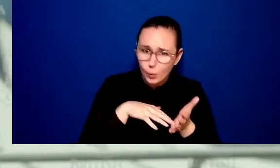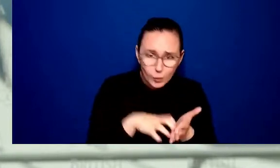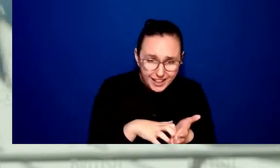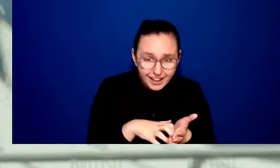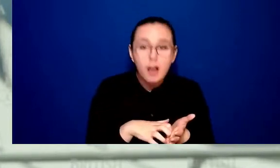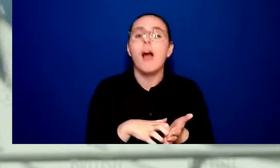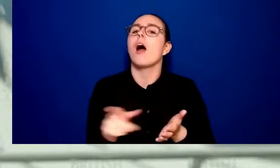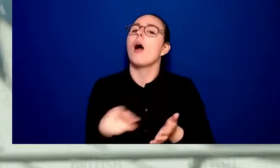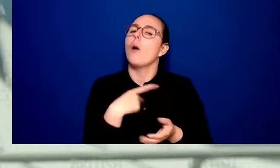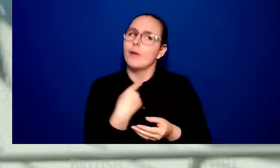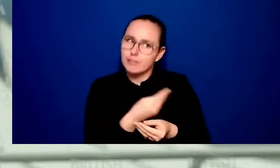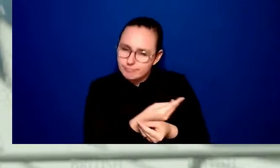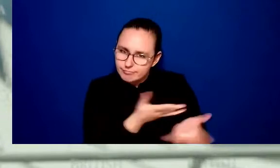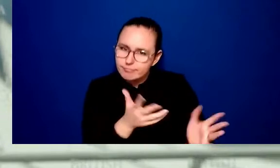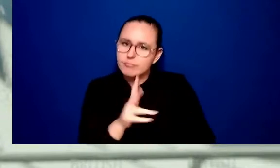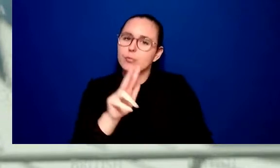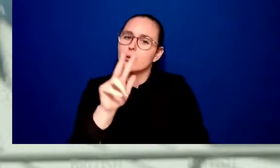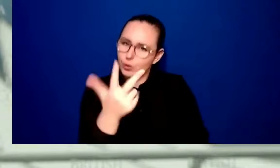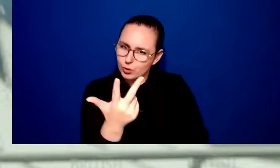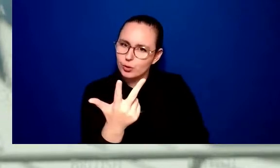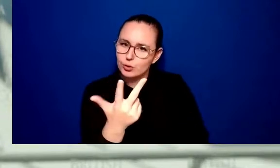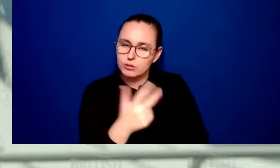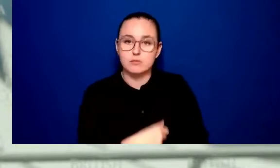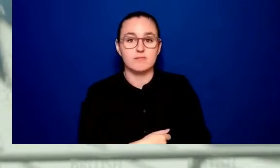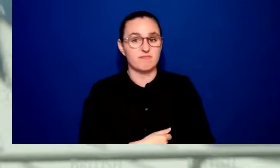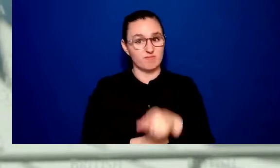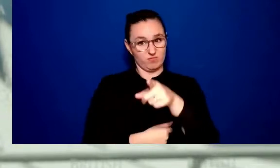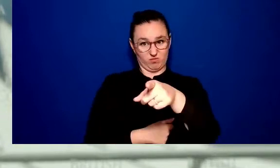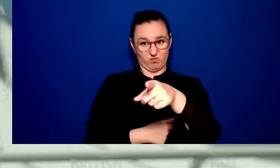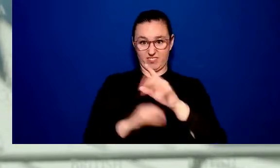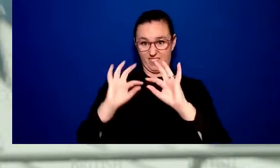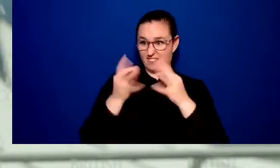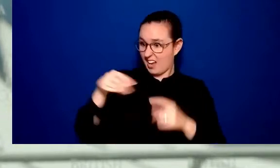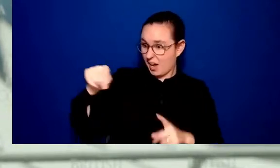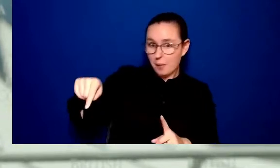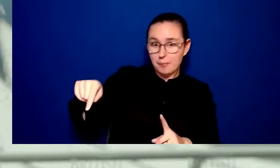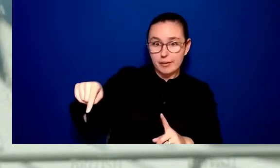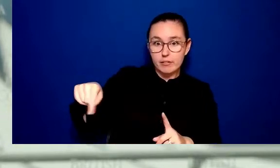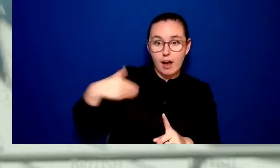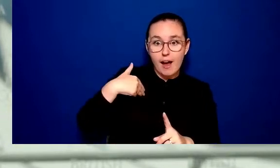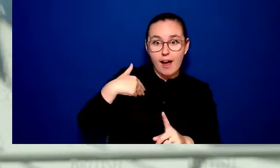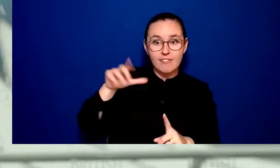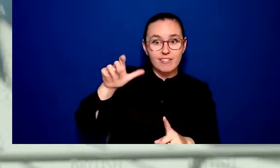have somebody who's going through cancer treatment if you have somebody who is too young to be immunized, the most